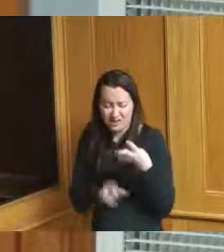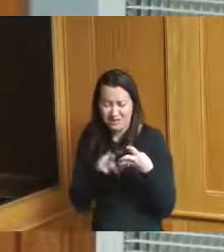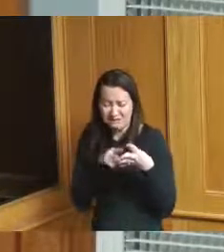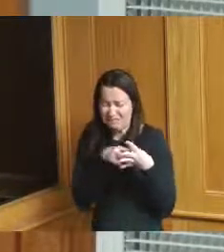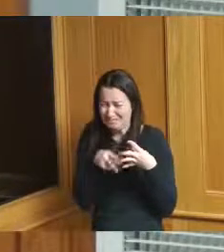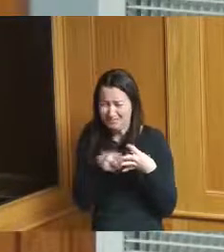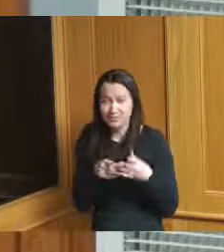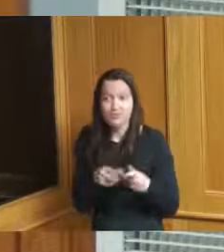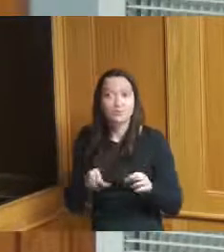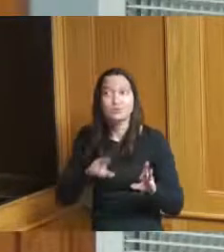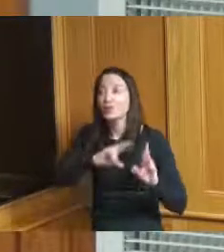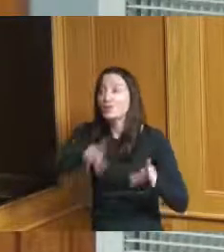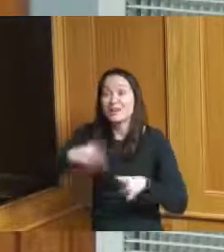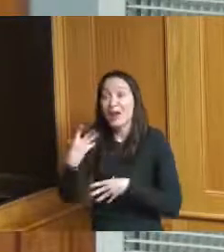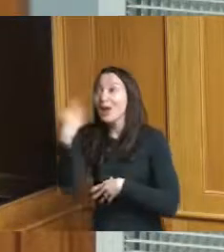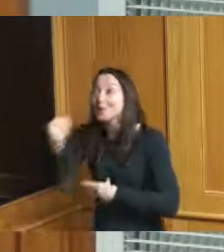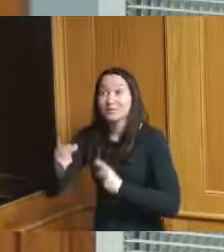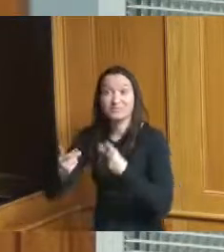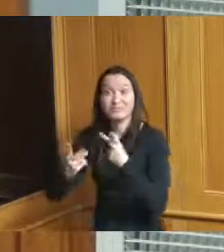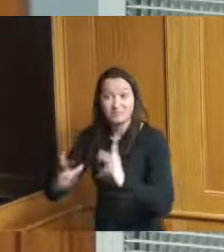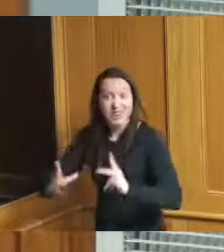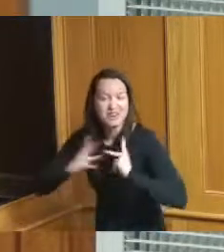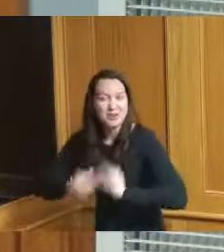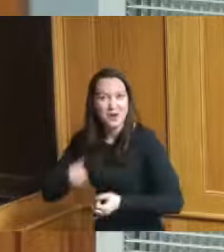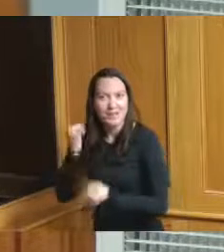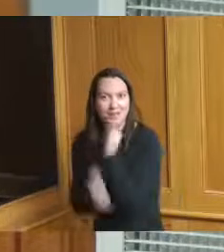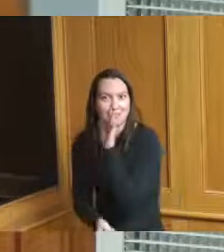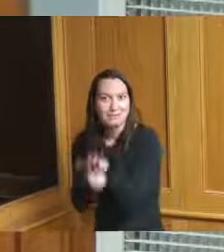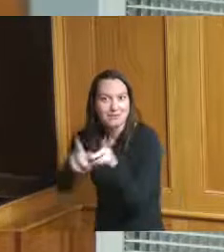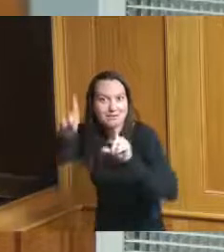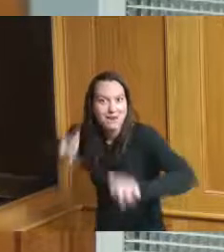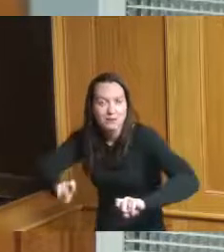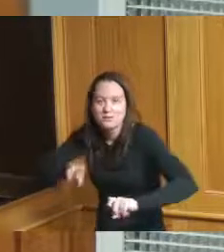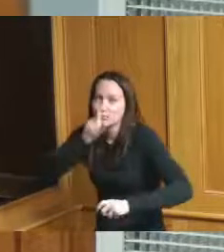getting ready to go visit people and they wanted that last minute test truly this week I have